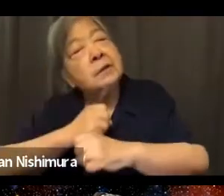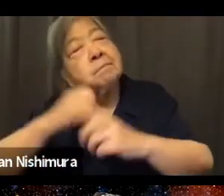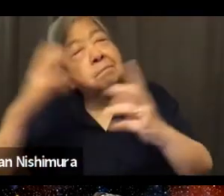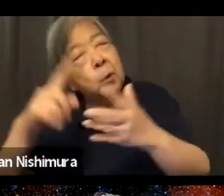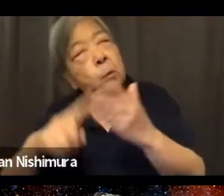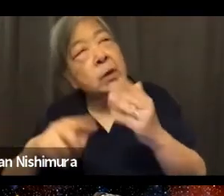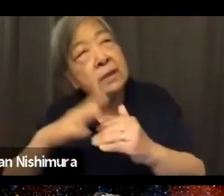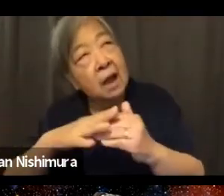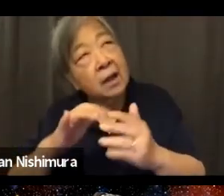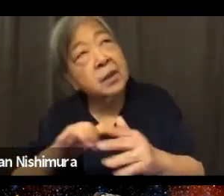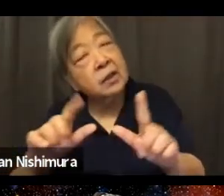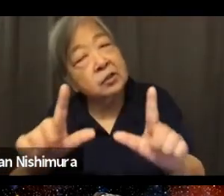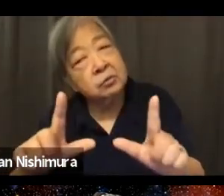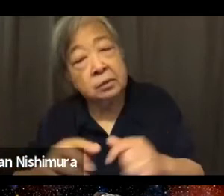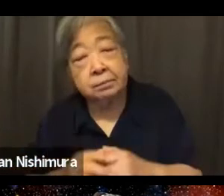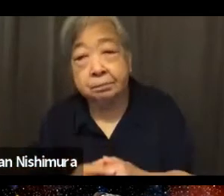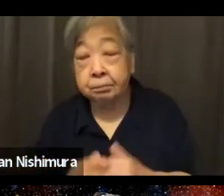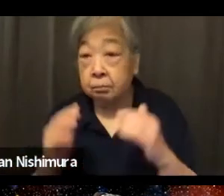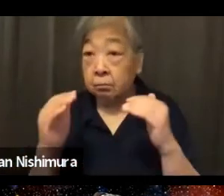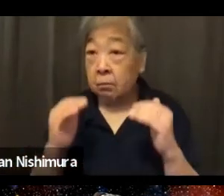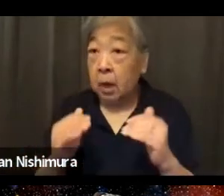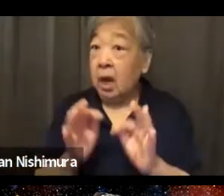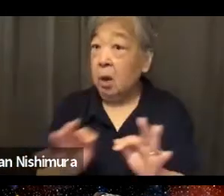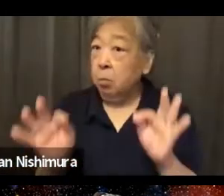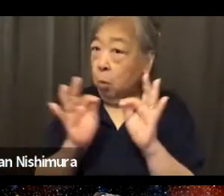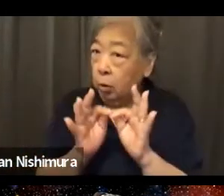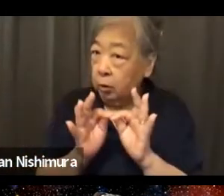One of the things I think is really important and critical for international students and